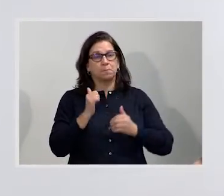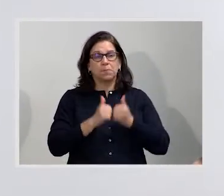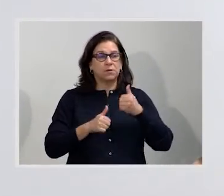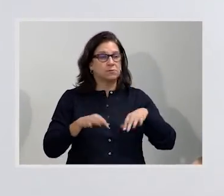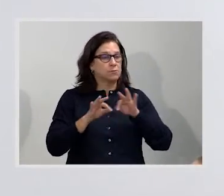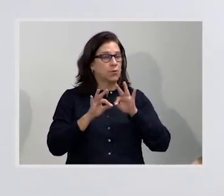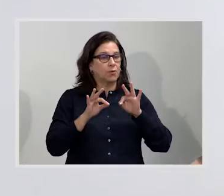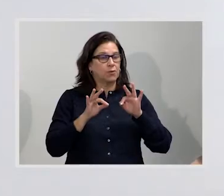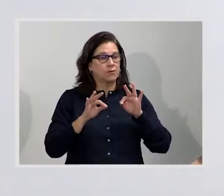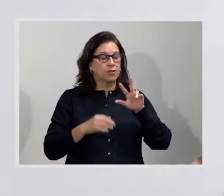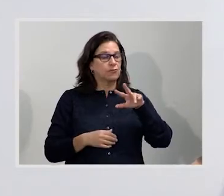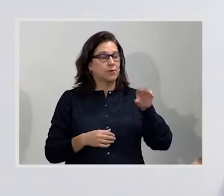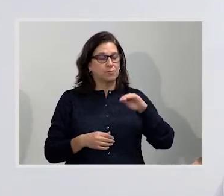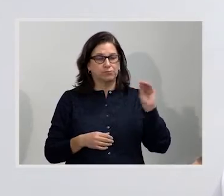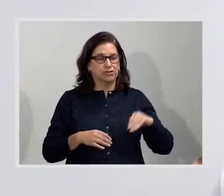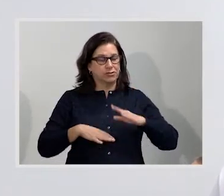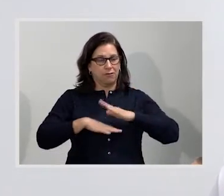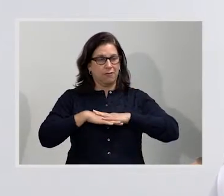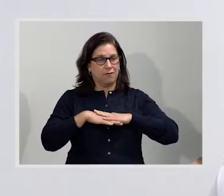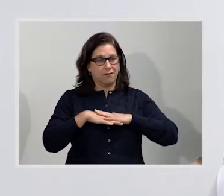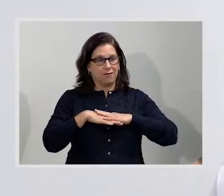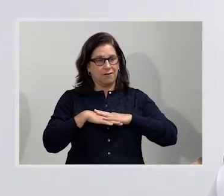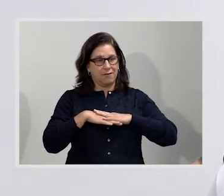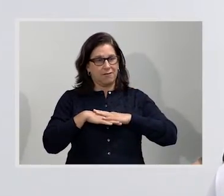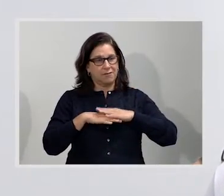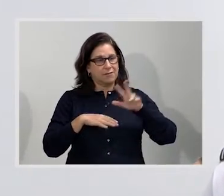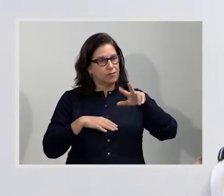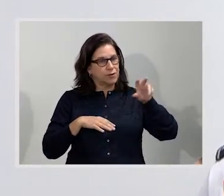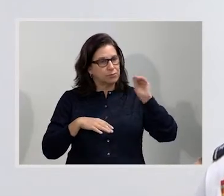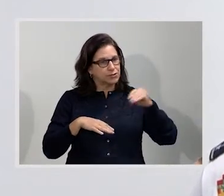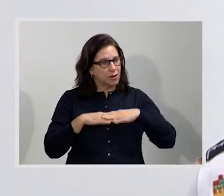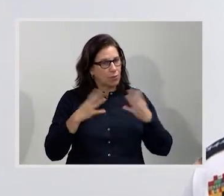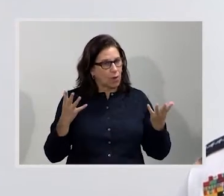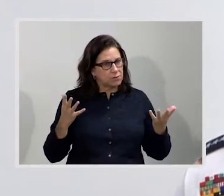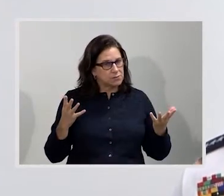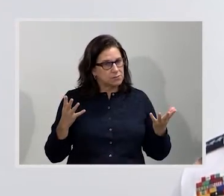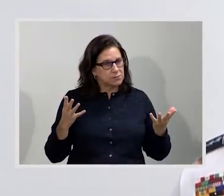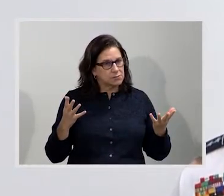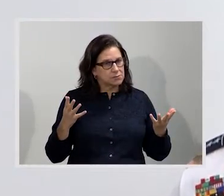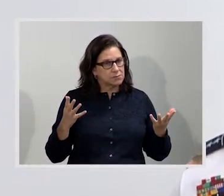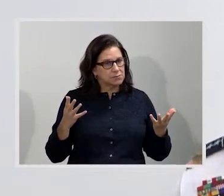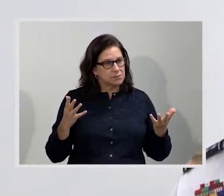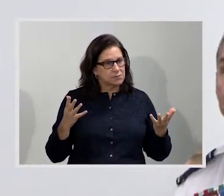WE GAVE 16 FOR PUBLIC SAFETY.